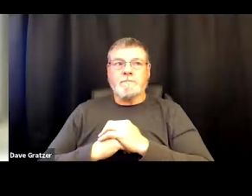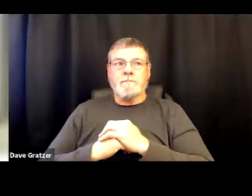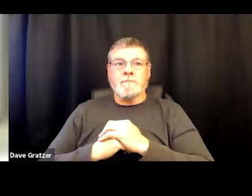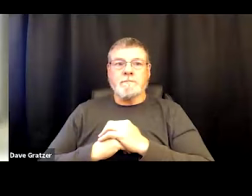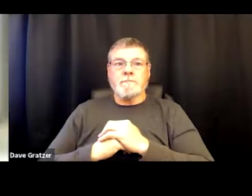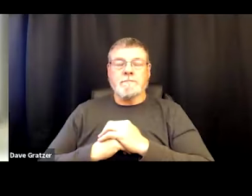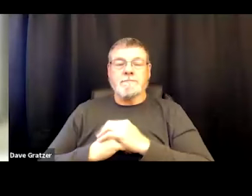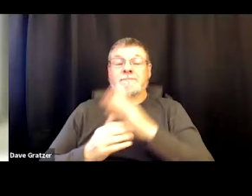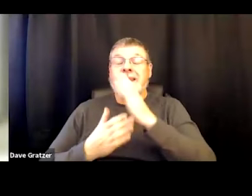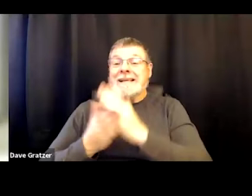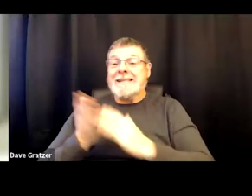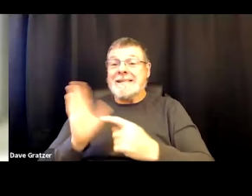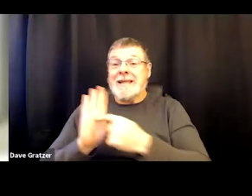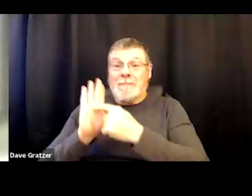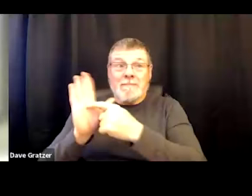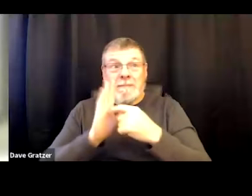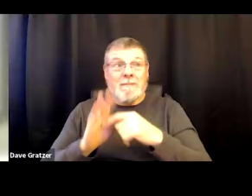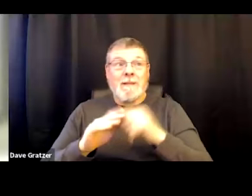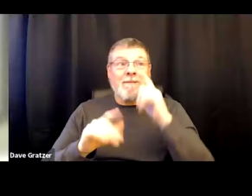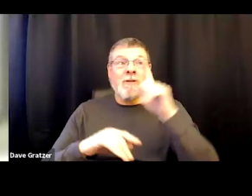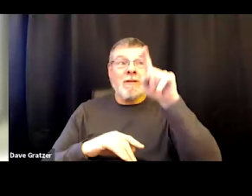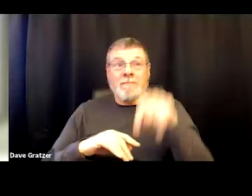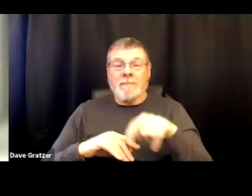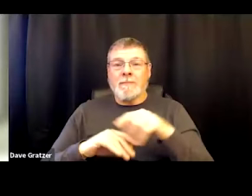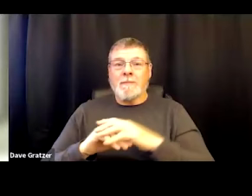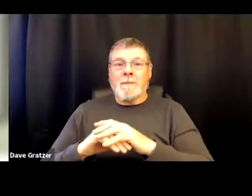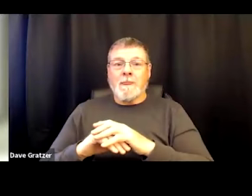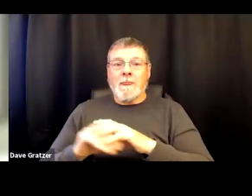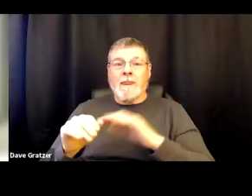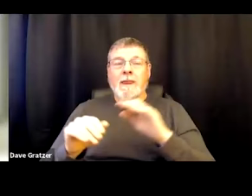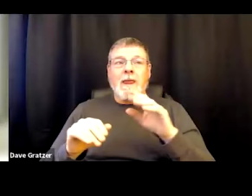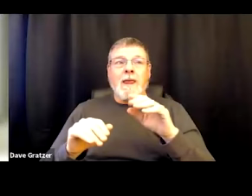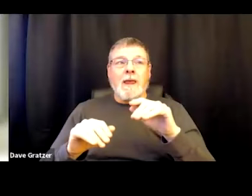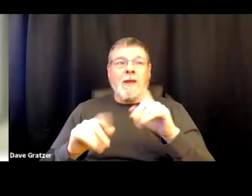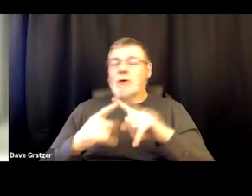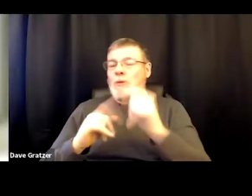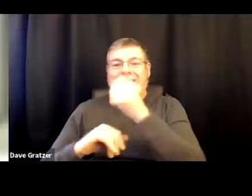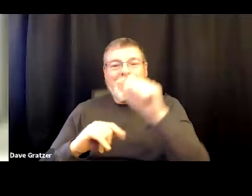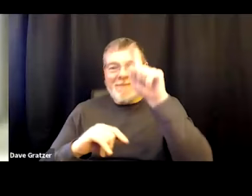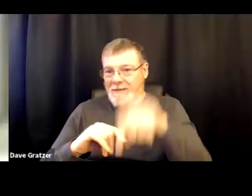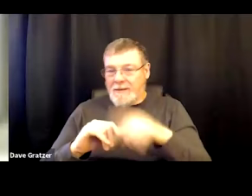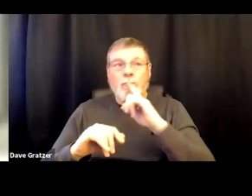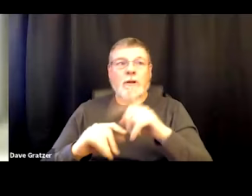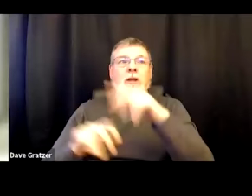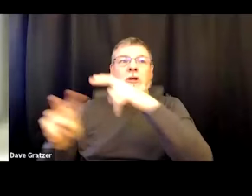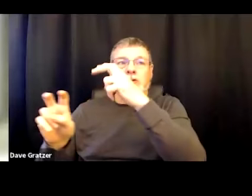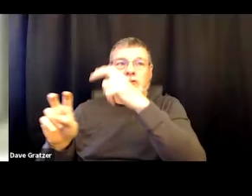Some of the models then for reentry services, you're well familiar with these, I think, these include transition treatment centers